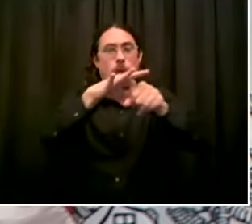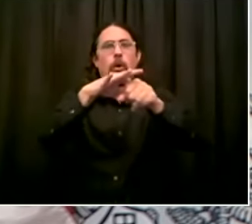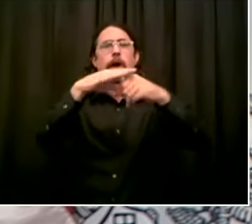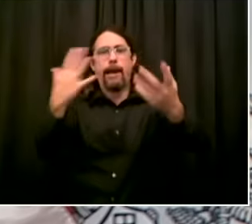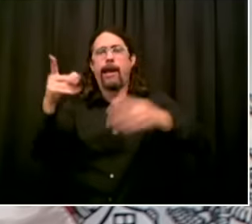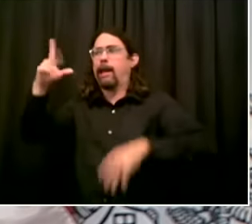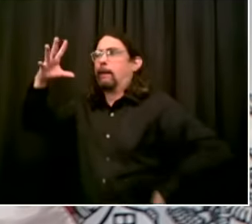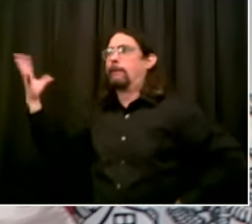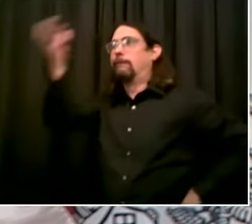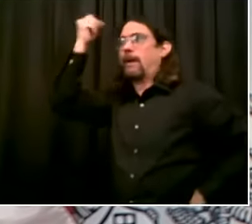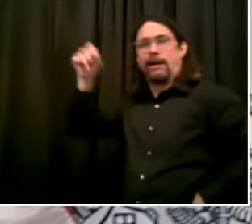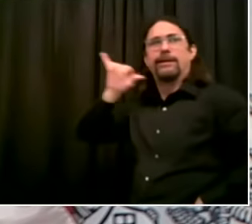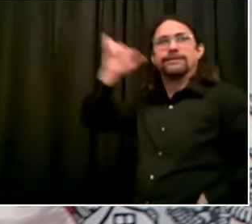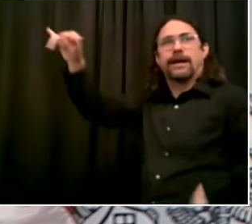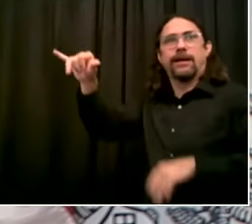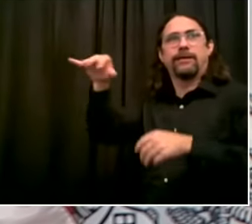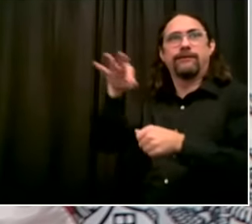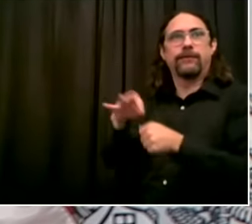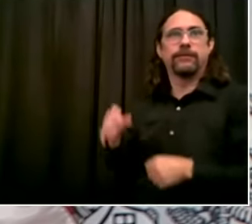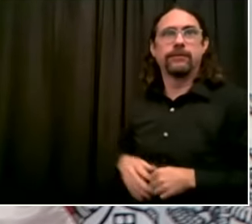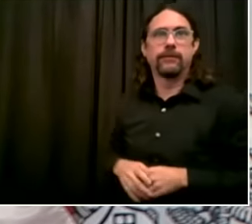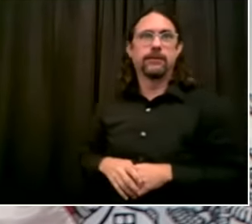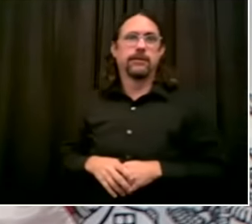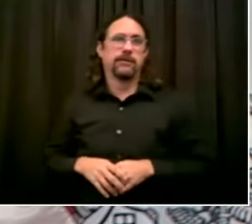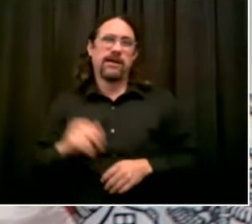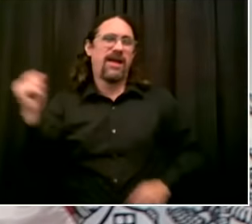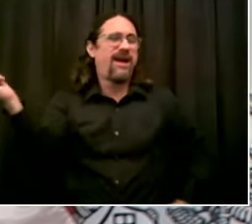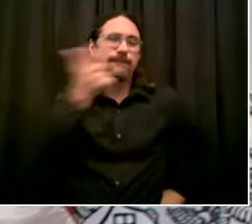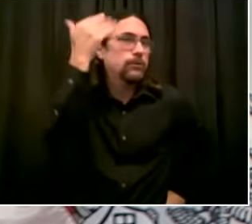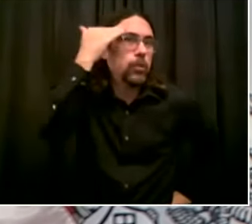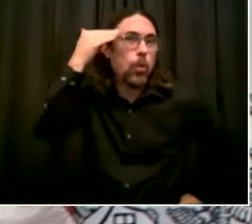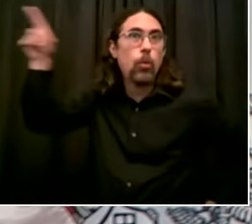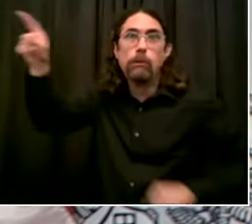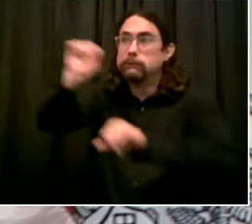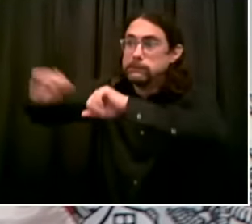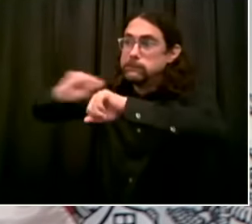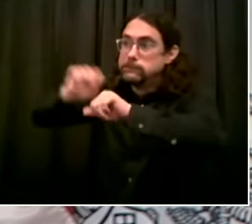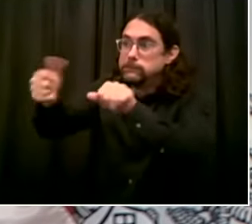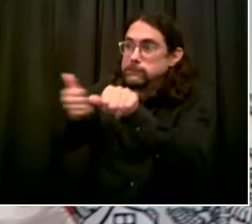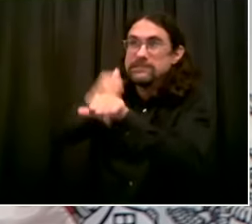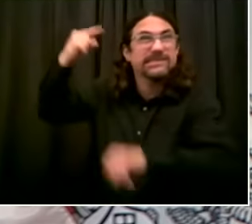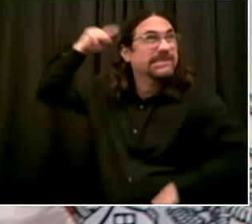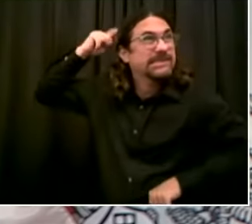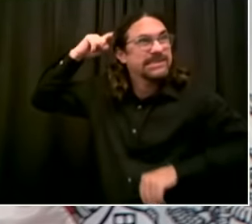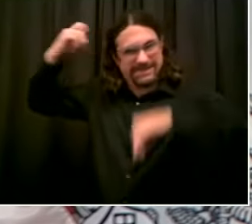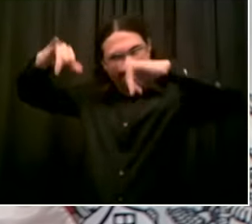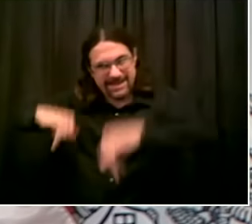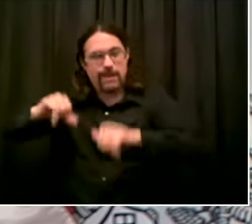ABSENTEE BALLOT ISSUE AND I AM WONDERING, WOULD YOU REMMCOEND, YOU GAVE UP THE HOTLINE, BUT OPE PLEWE SPOKE